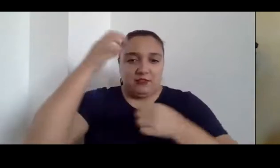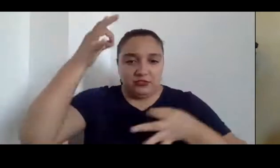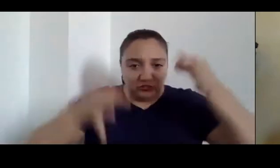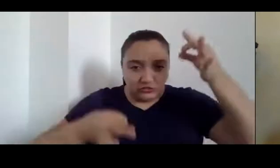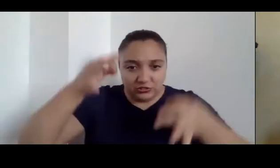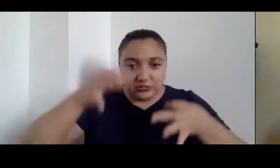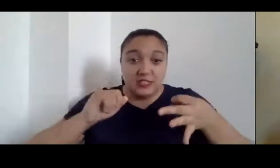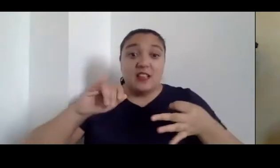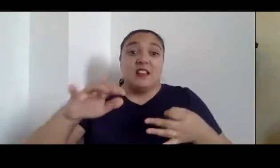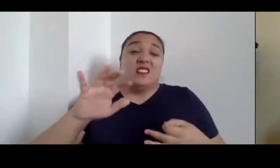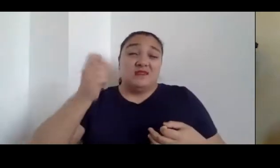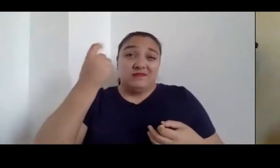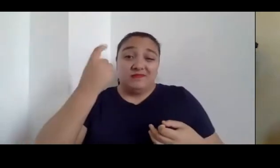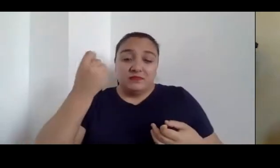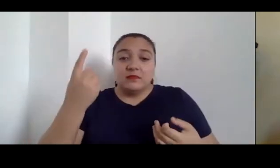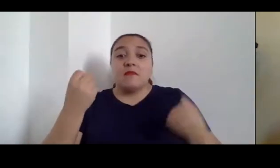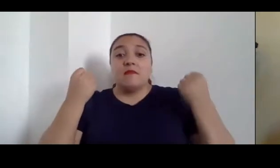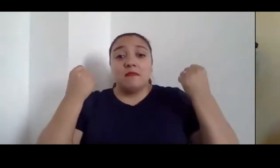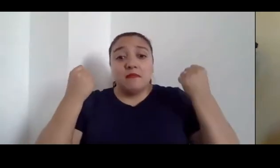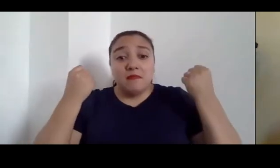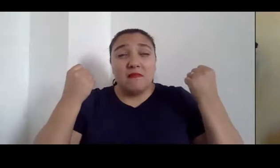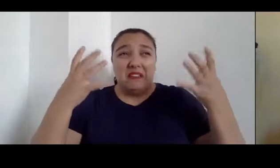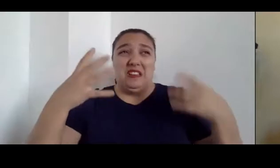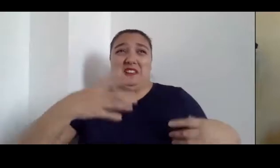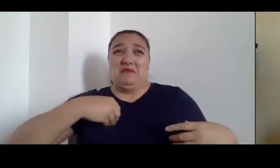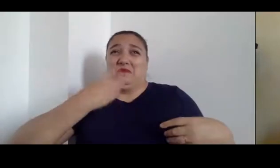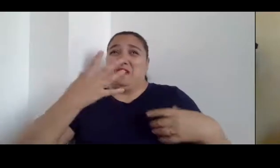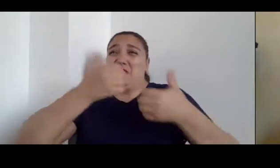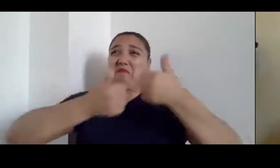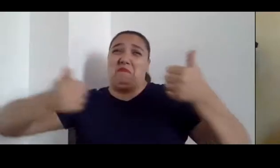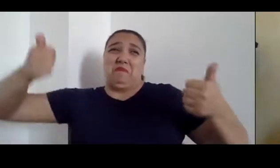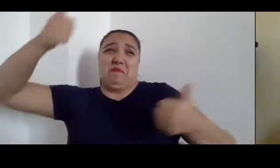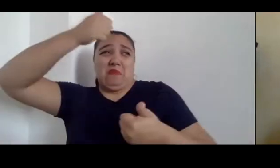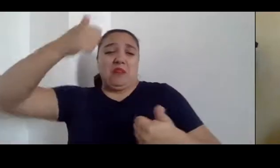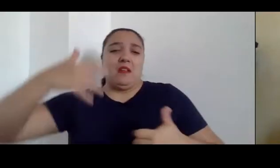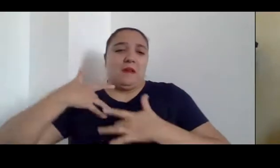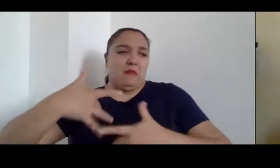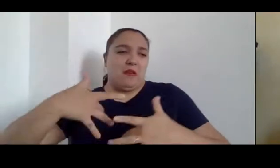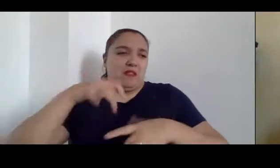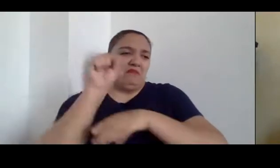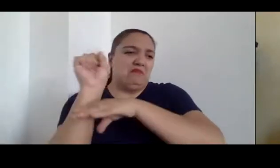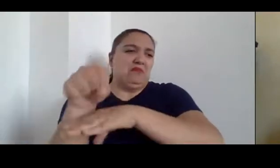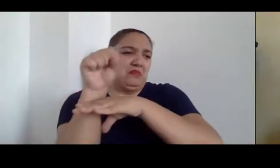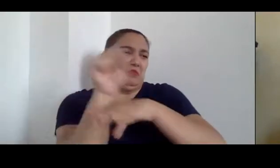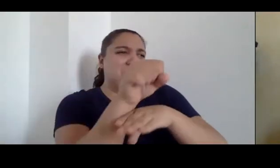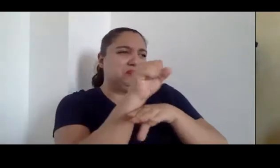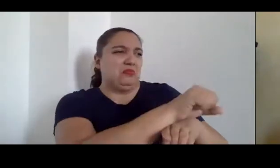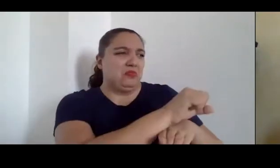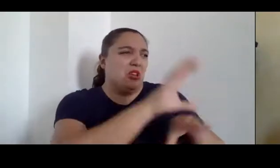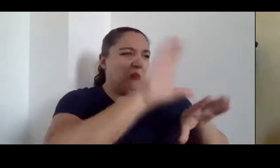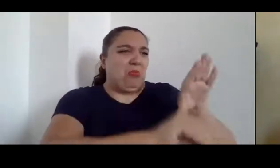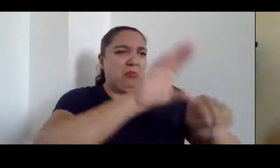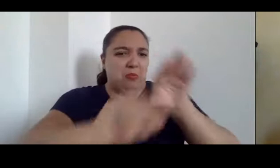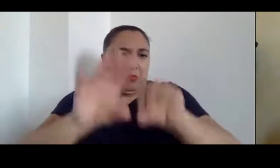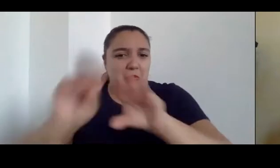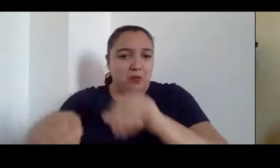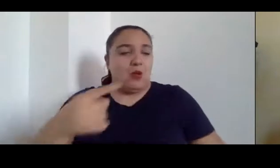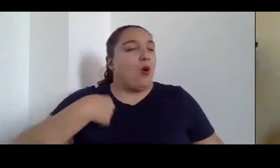enacted and sustained power overtime are not the only areas, but rather the main focuses of Dance/NYC's ongoing